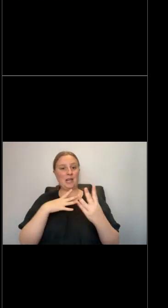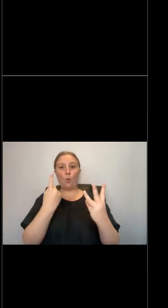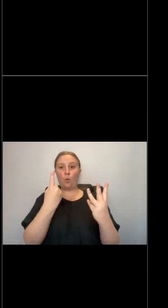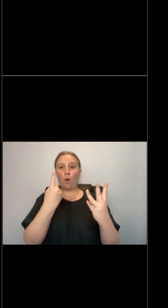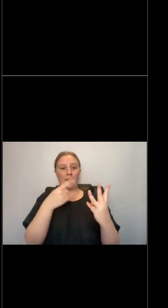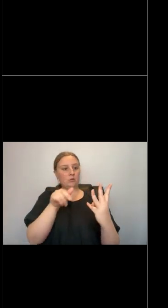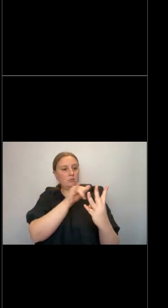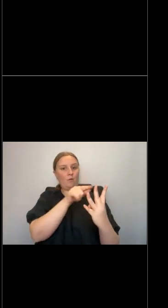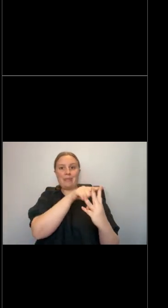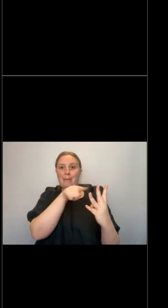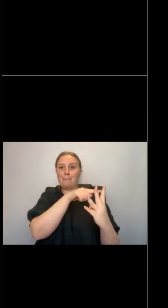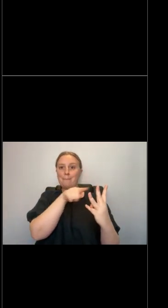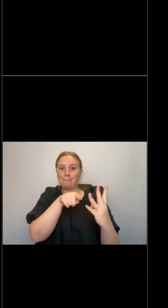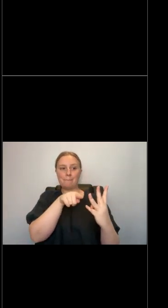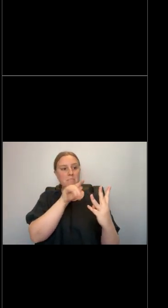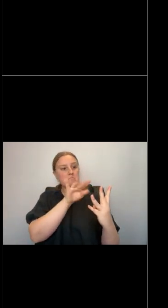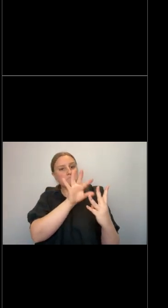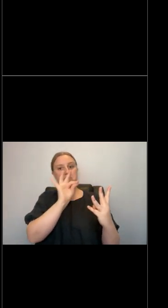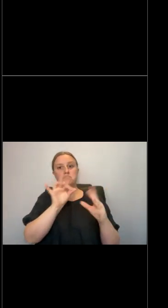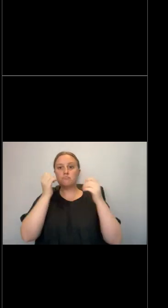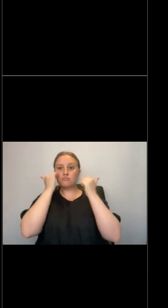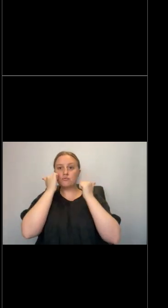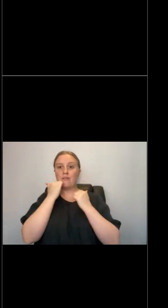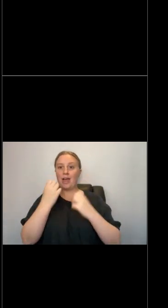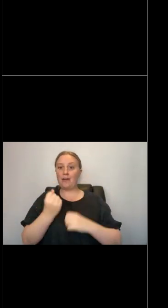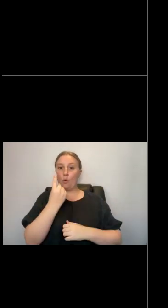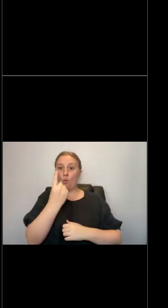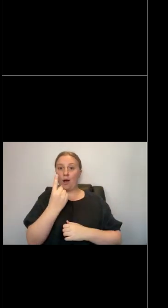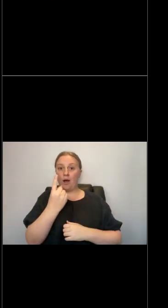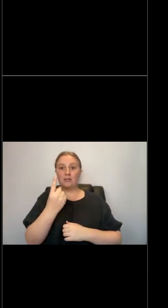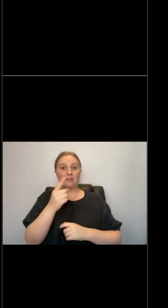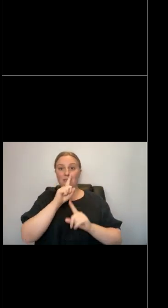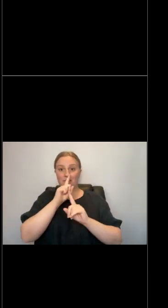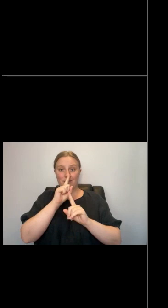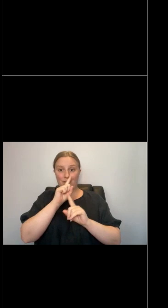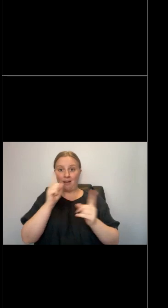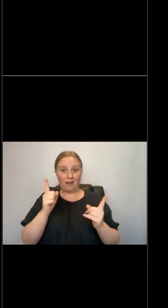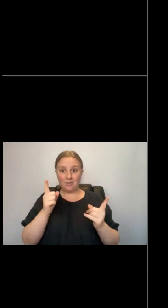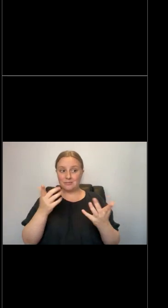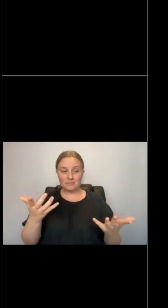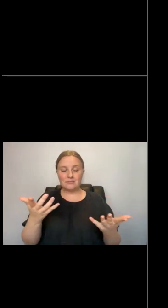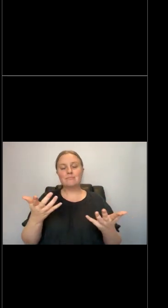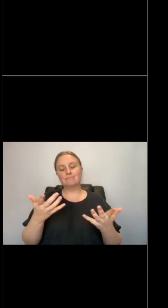And the lawyers out there, unfortunately, the court is precluded